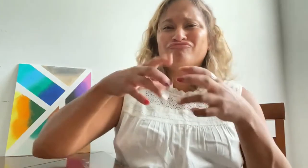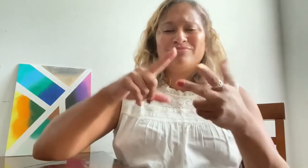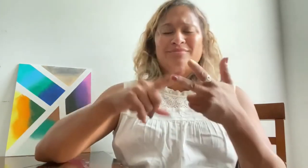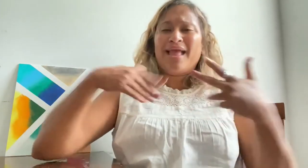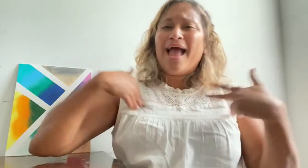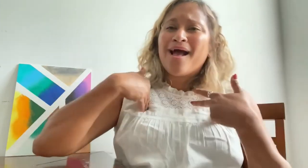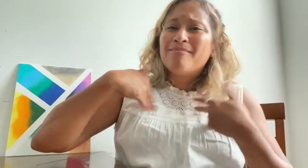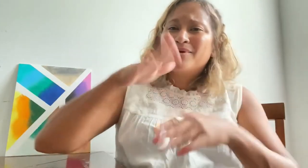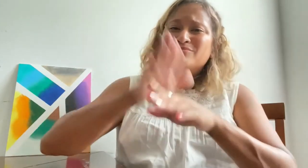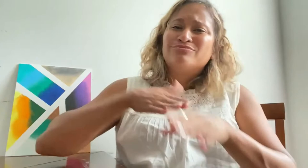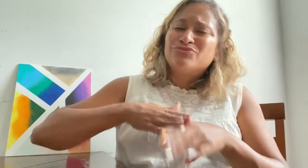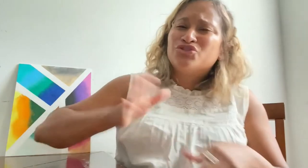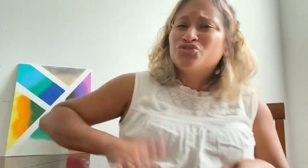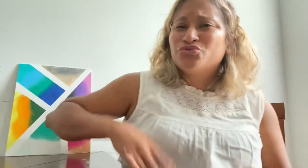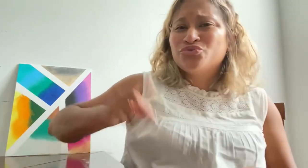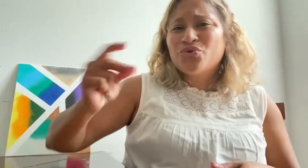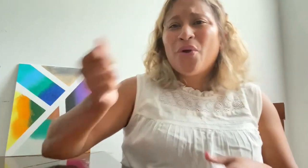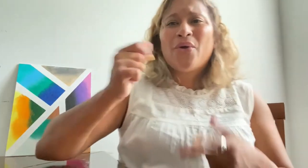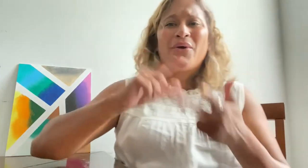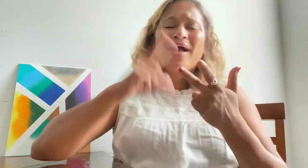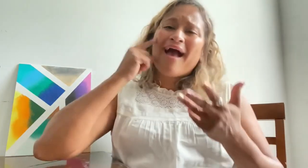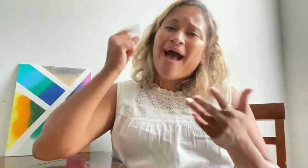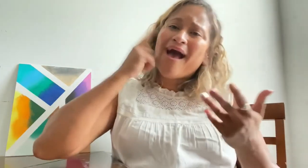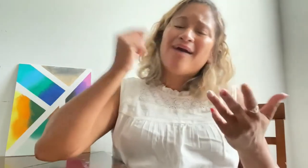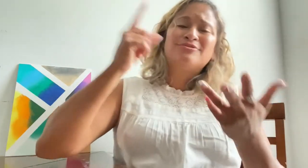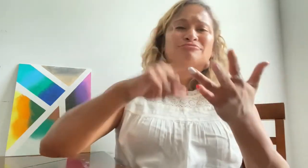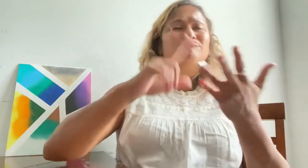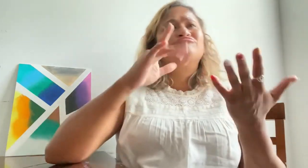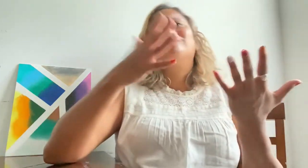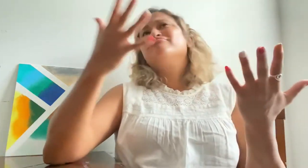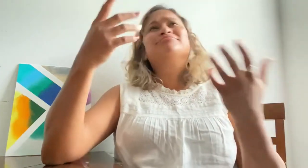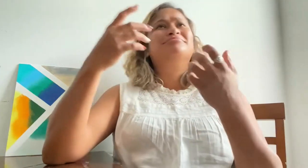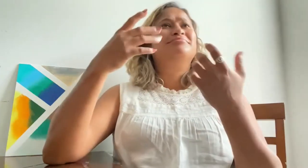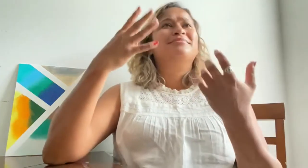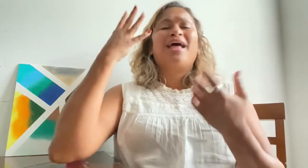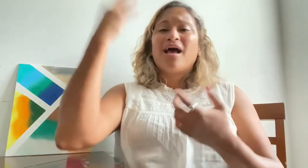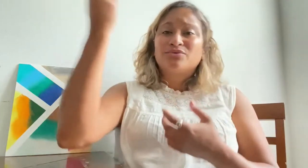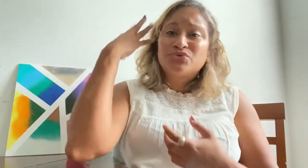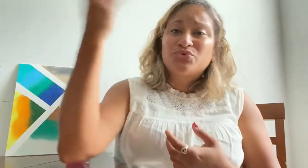Caring for Family Pets Latino Outdoors